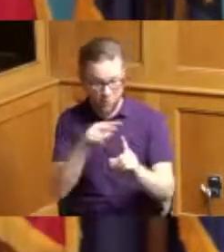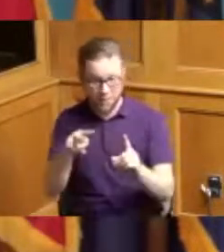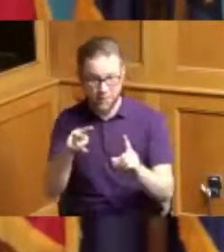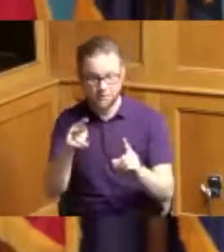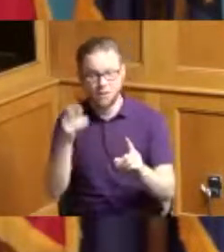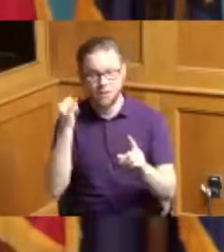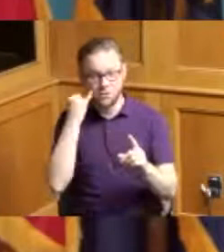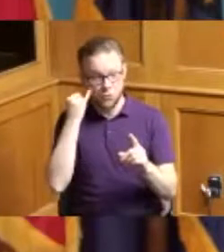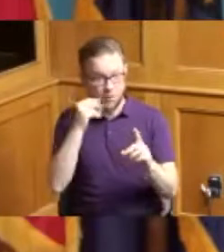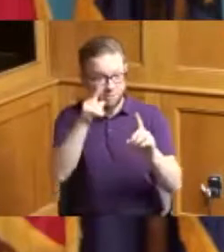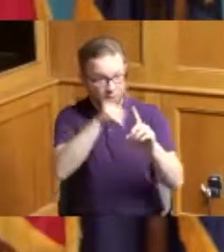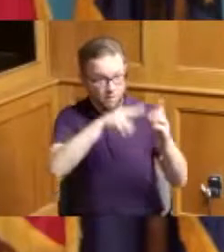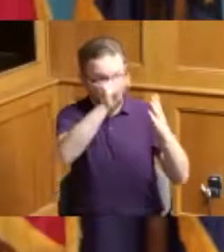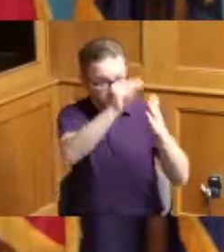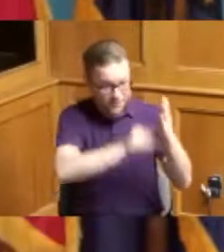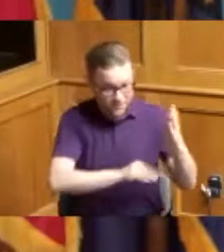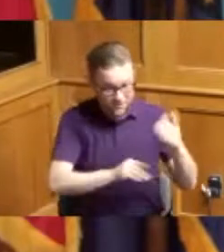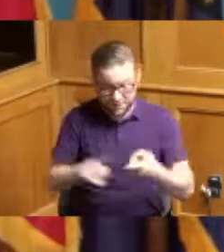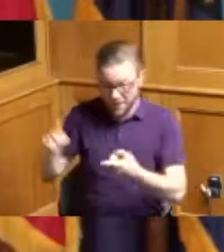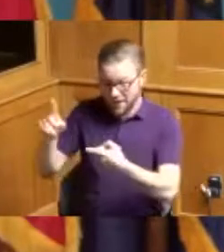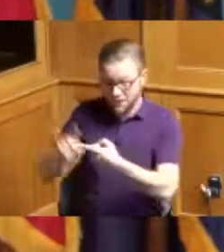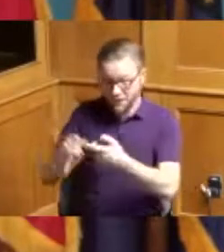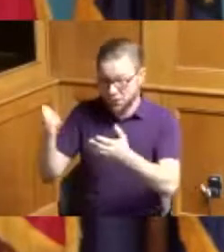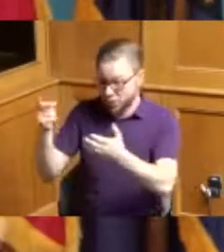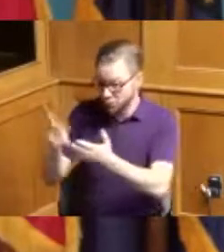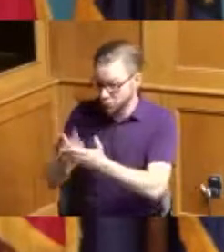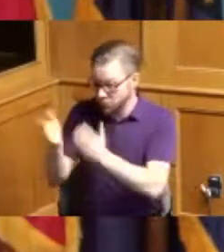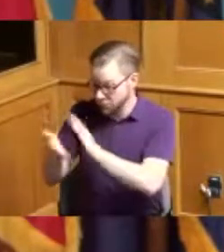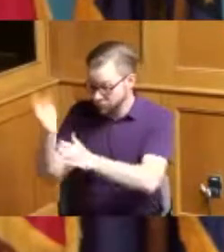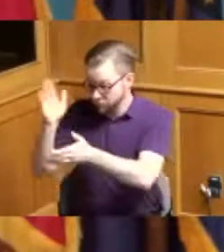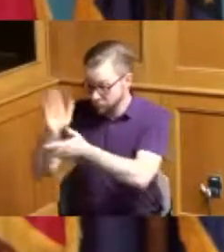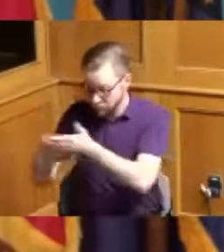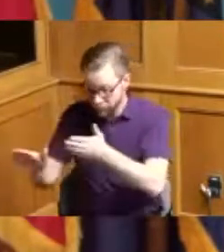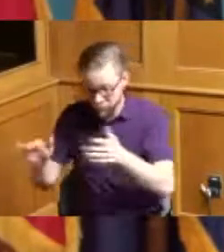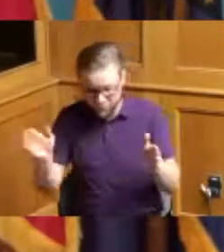were saying that it may not include the people in a waiting room in other words you fill it out